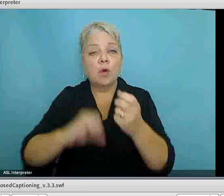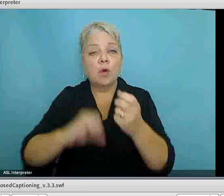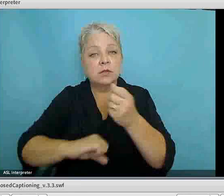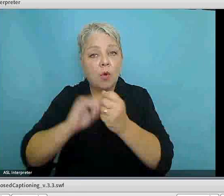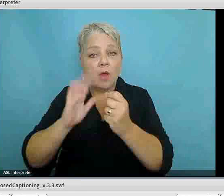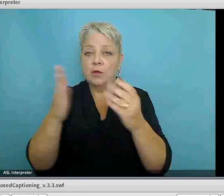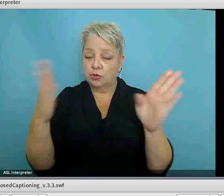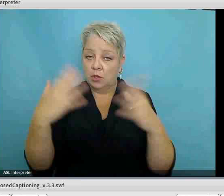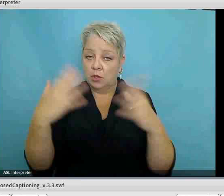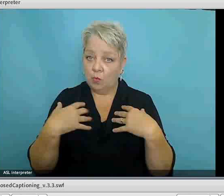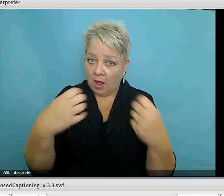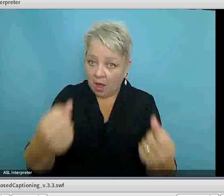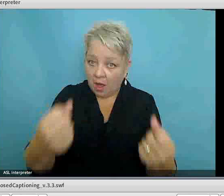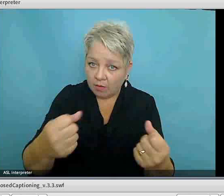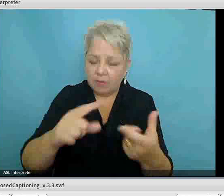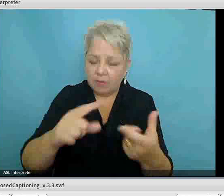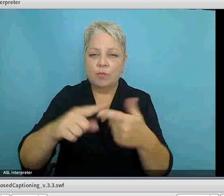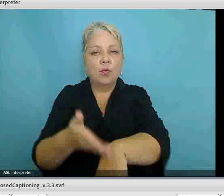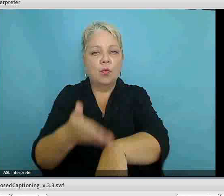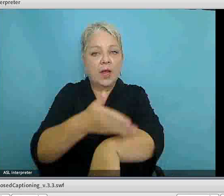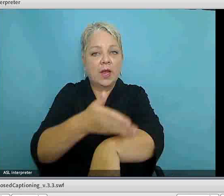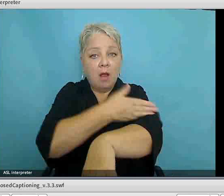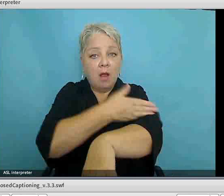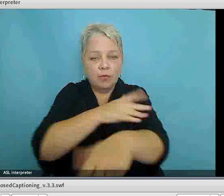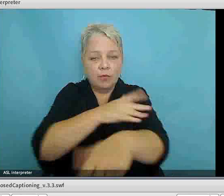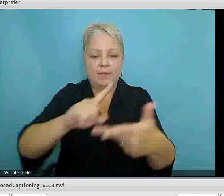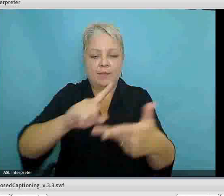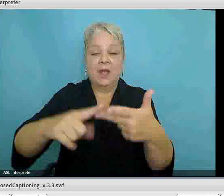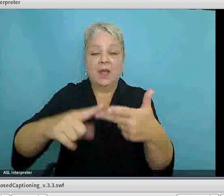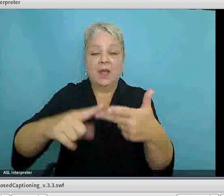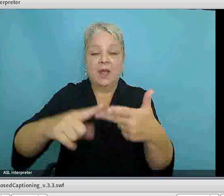of chronic conditions, and independent living.